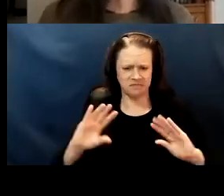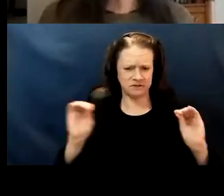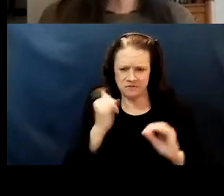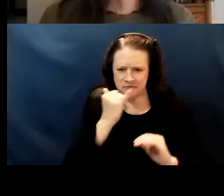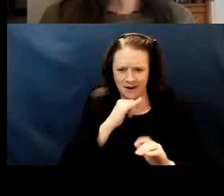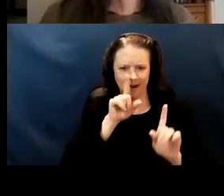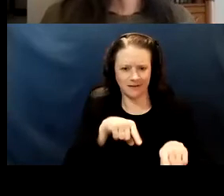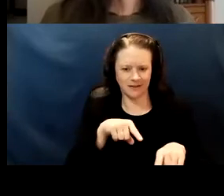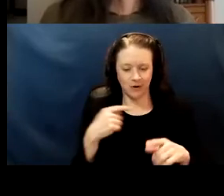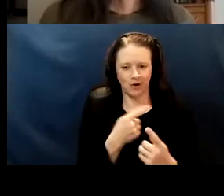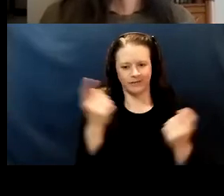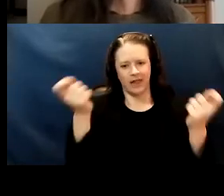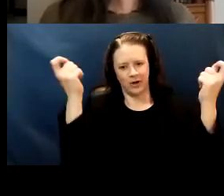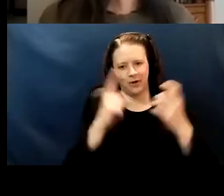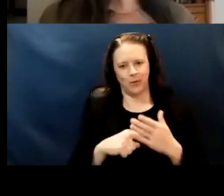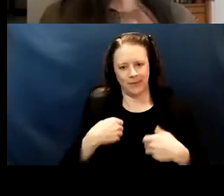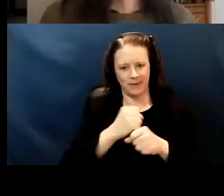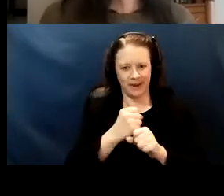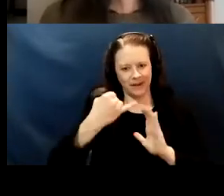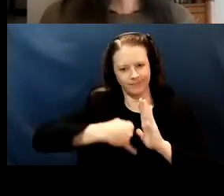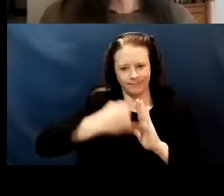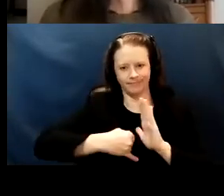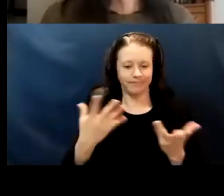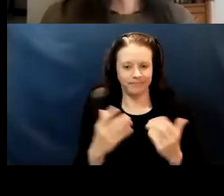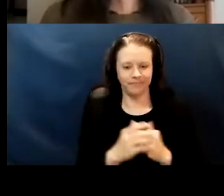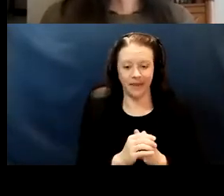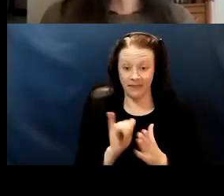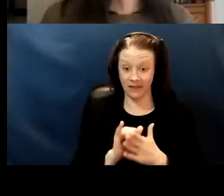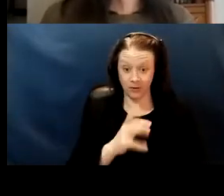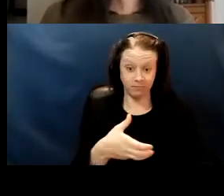being made and done. So this is a really powerful program, and